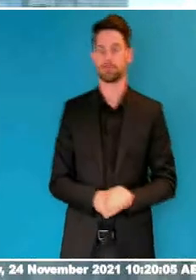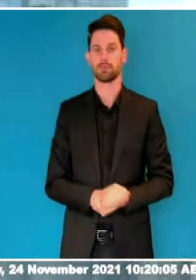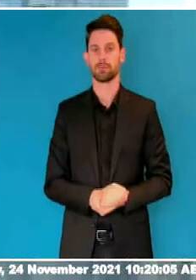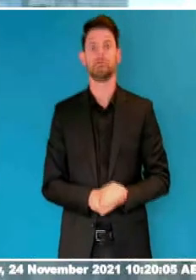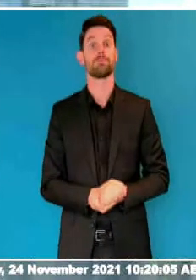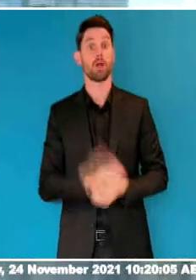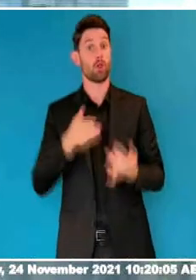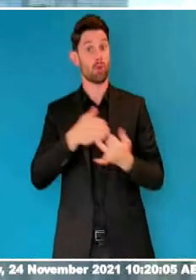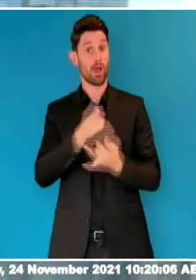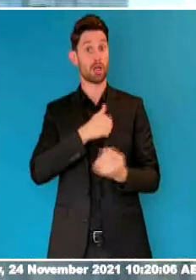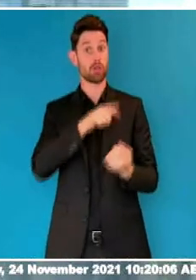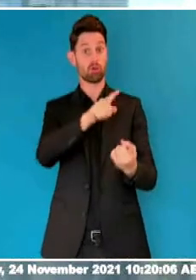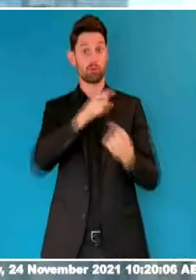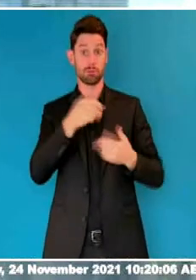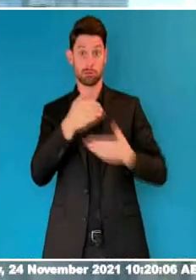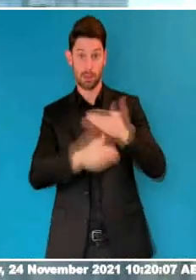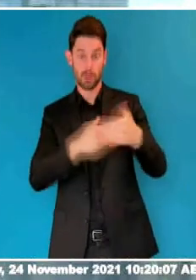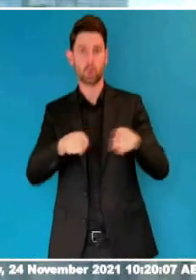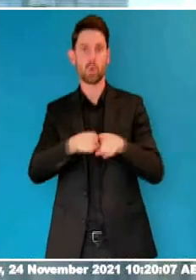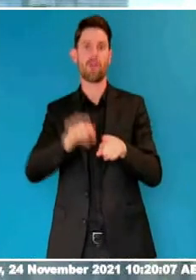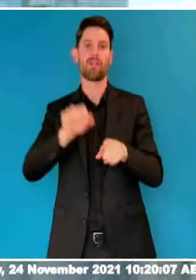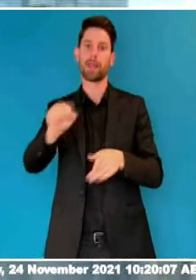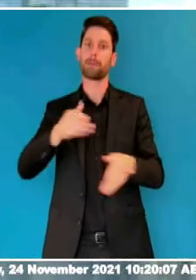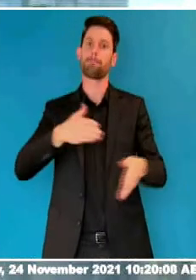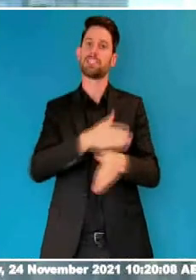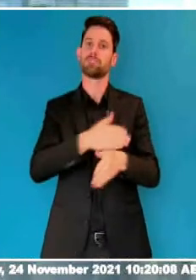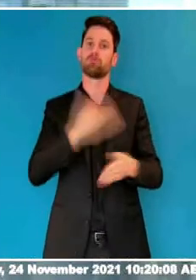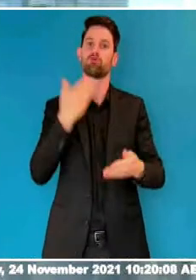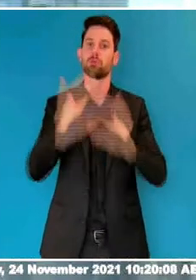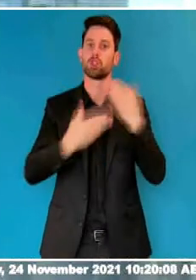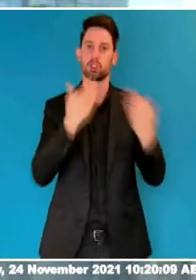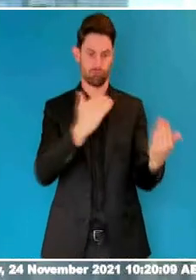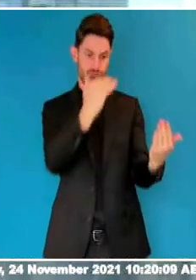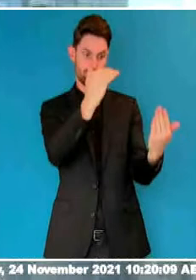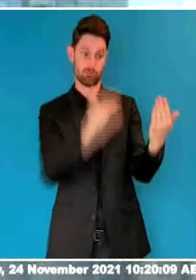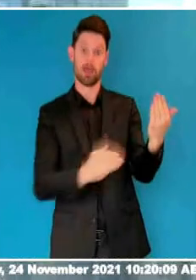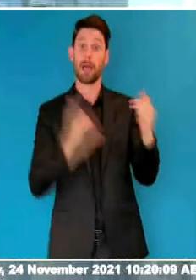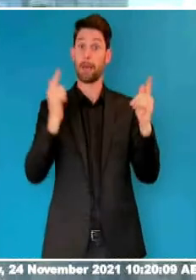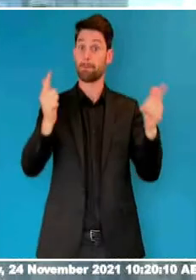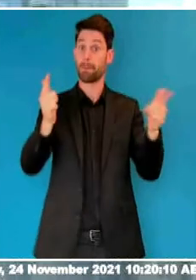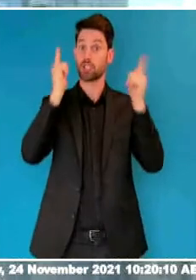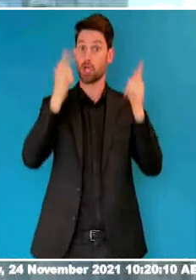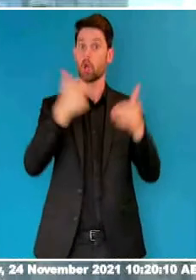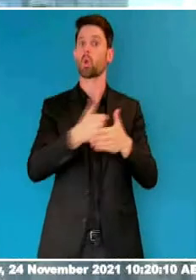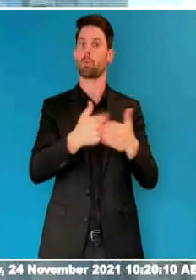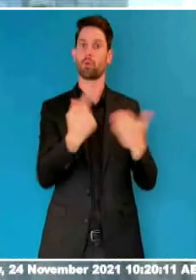are the inherent requirements of the role, that's done by the manager at the time of, you know, creating the role.